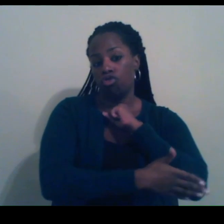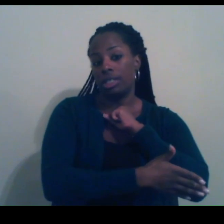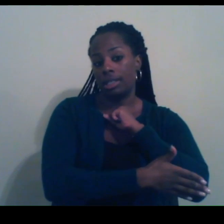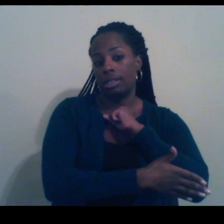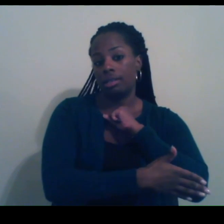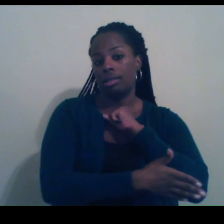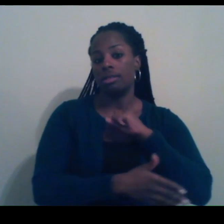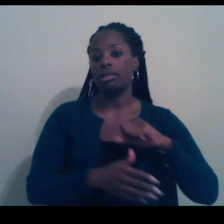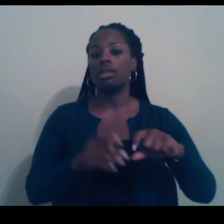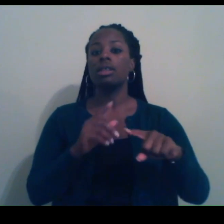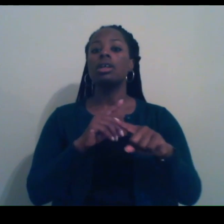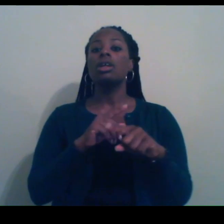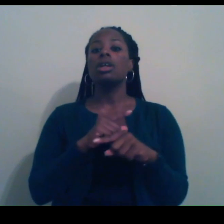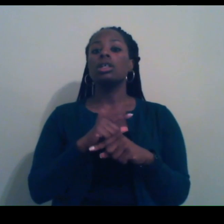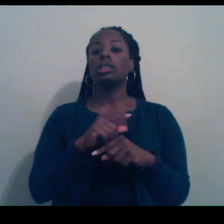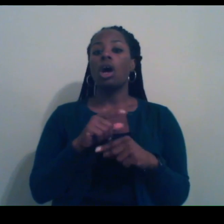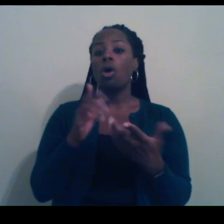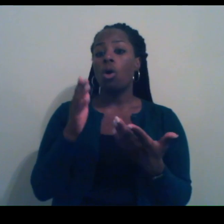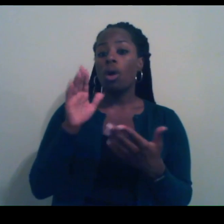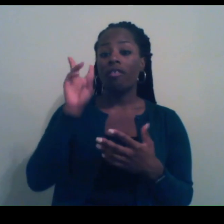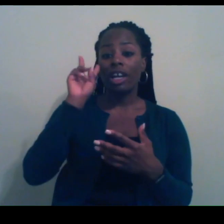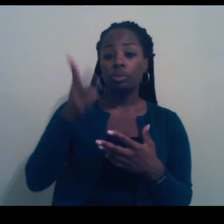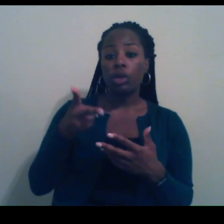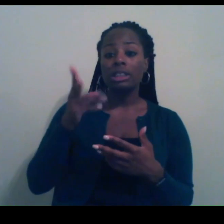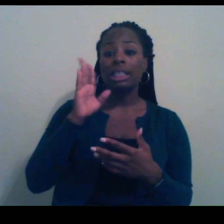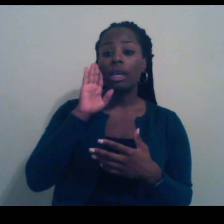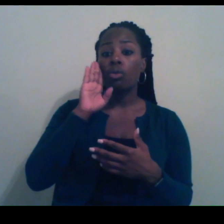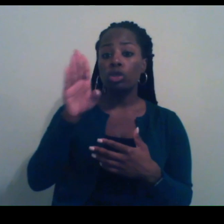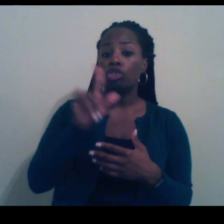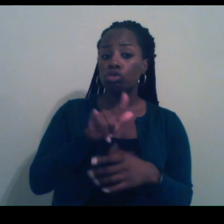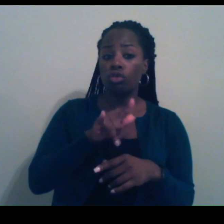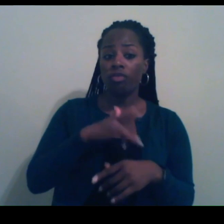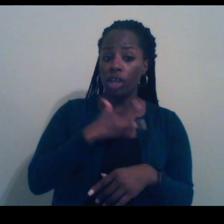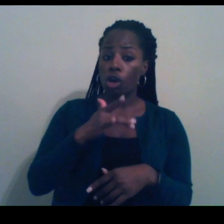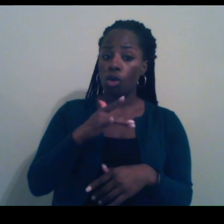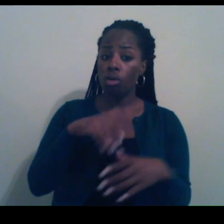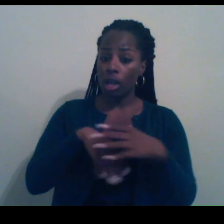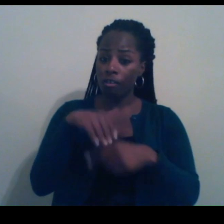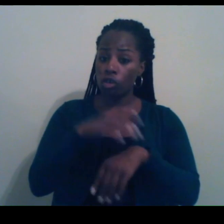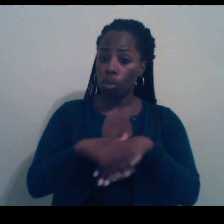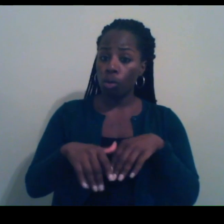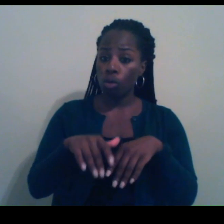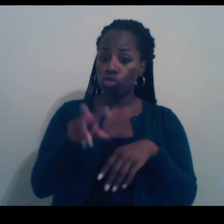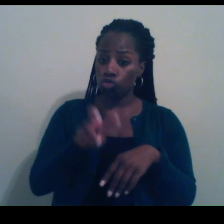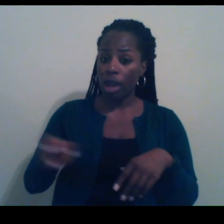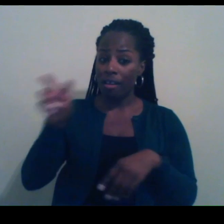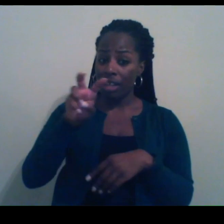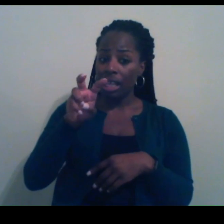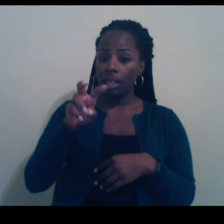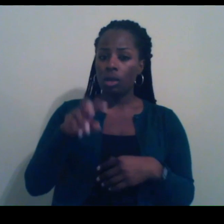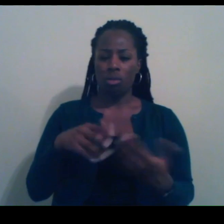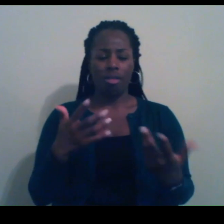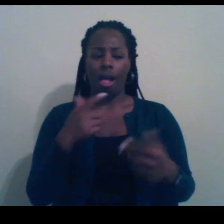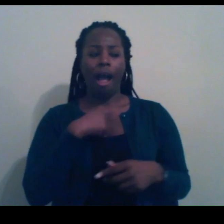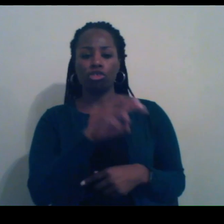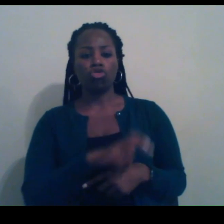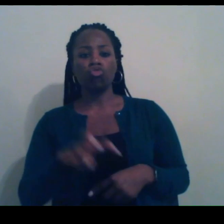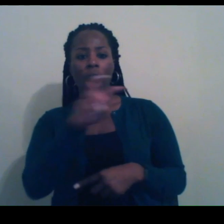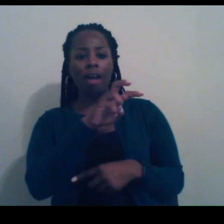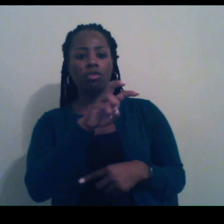do you feel comfortable bringing -- I travel across this country all the time my kids live all over the country and look this is a